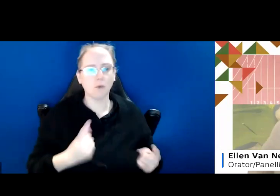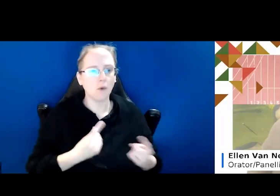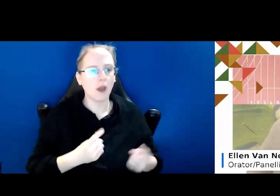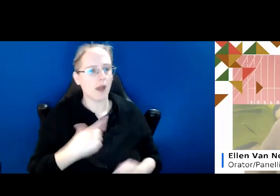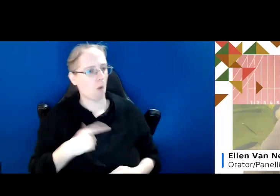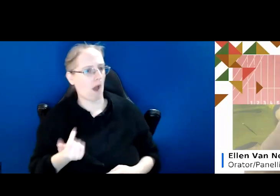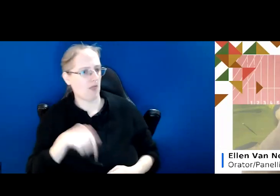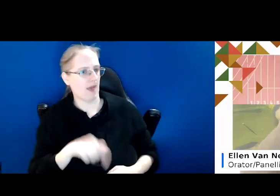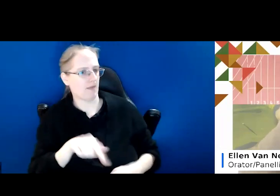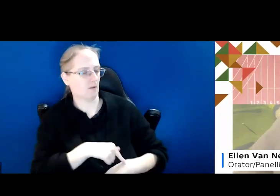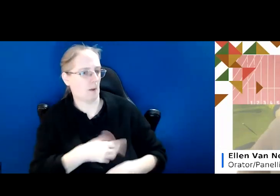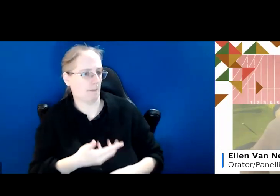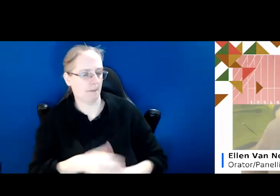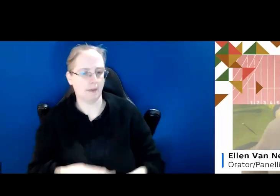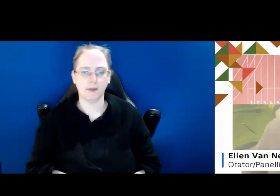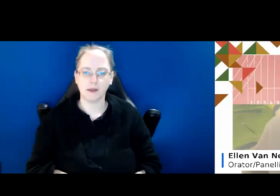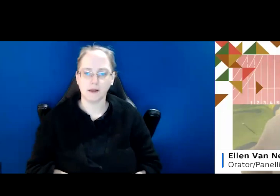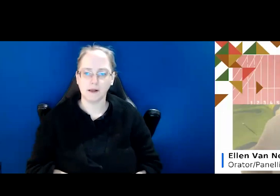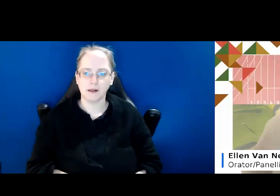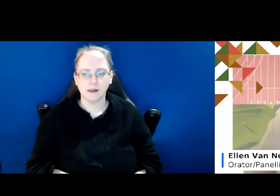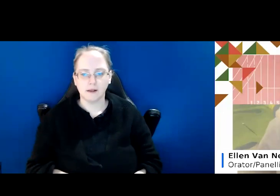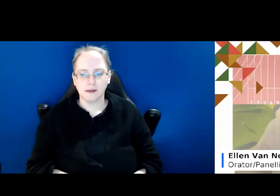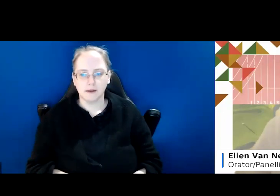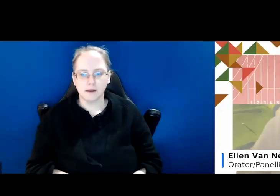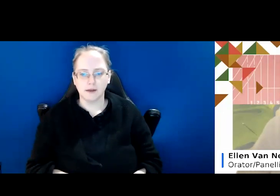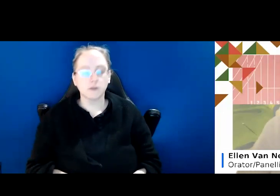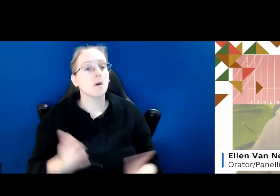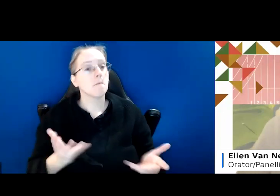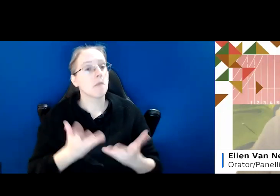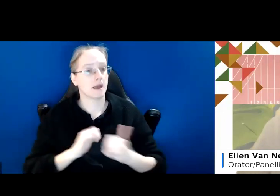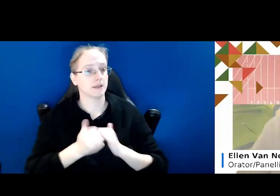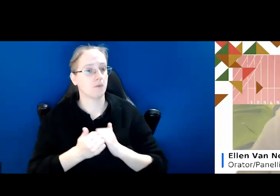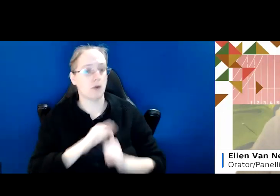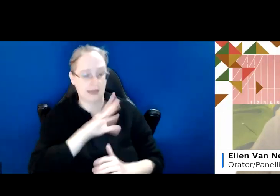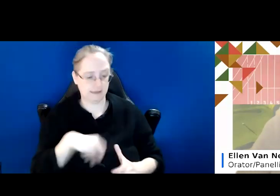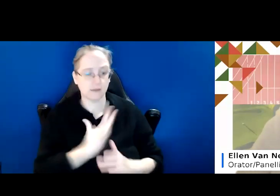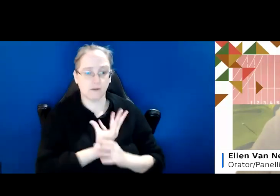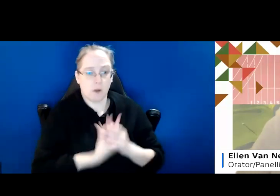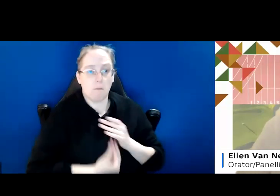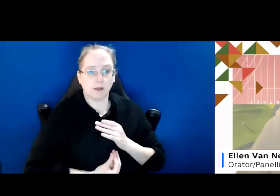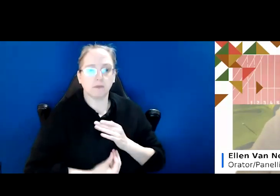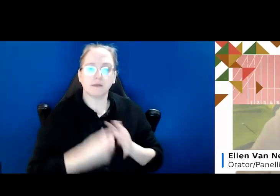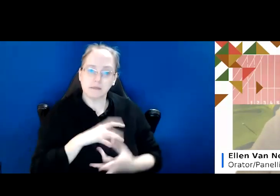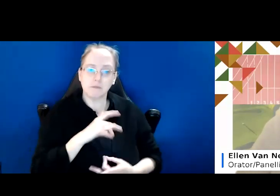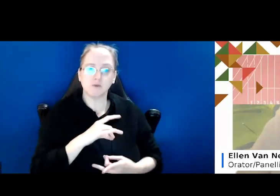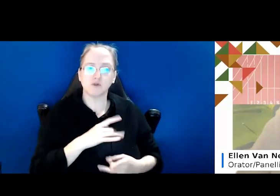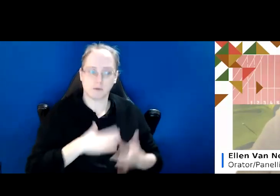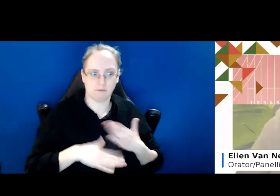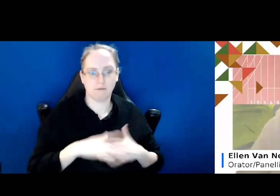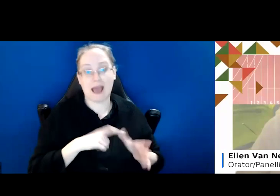sport is embodied act on indigenous land. It is ceremony. A pitch